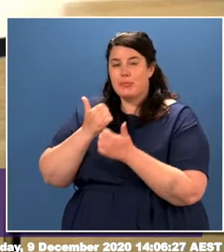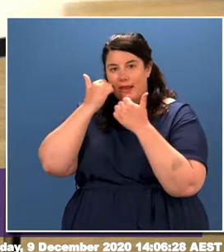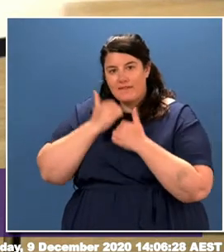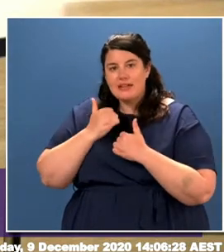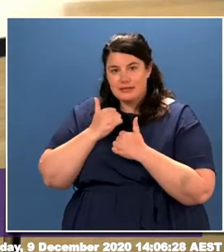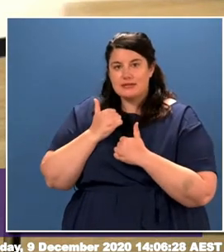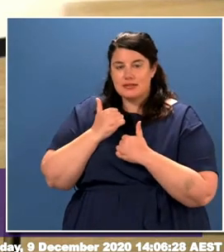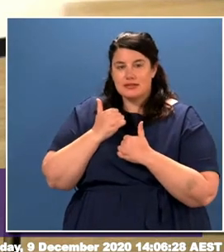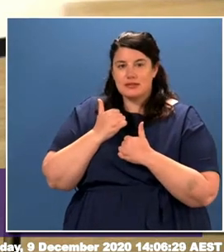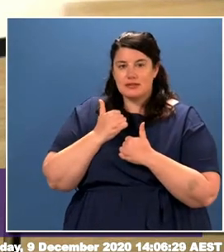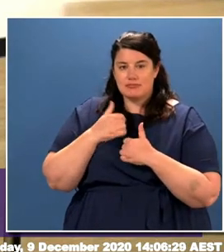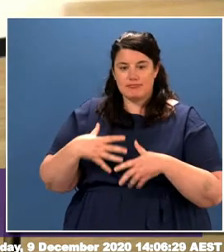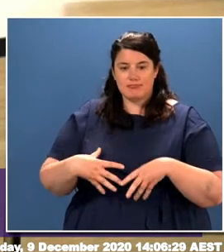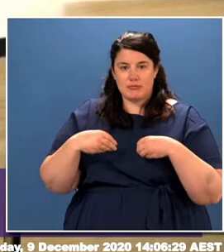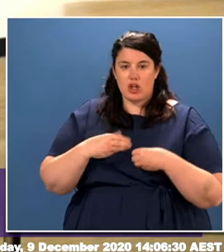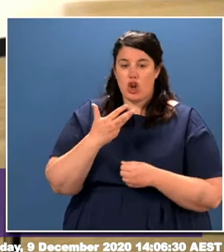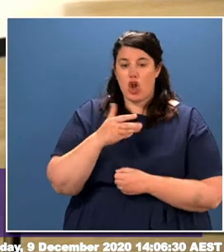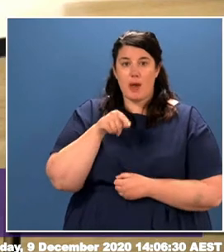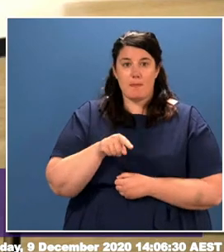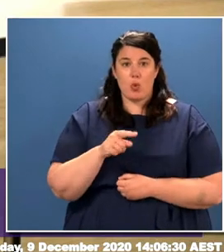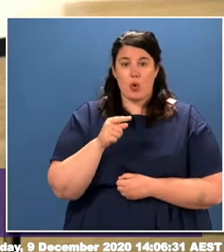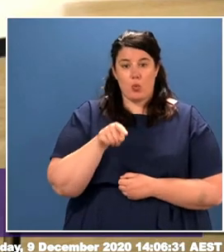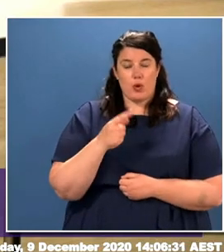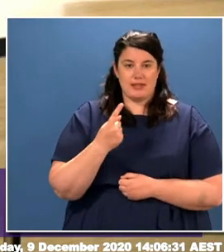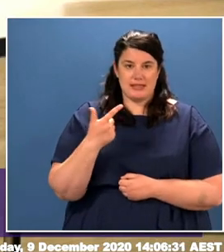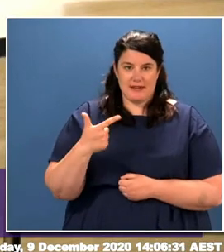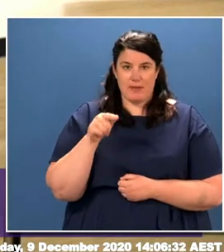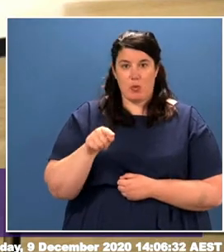marked as 9.17.1